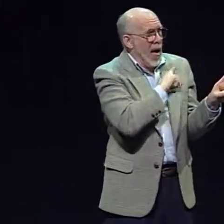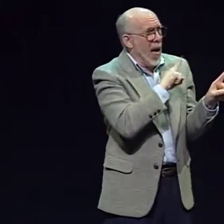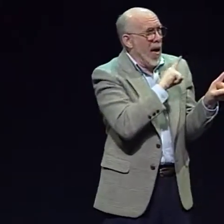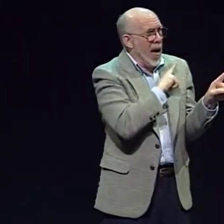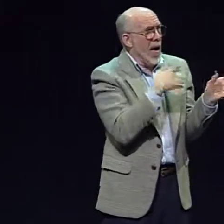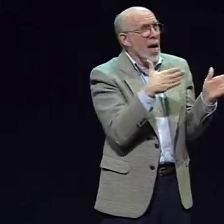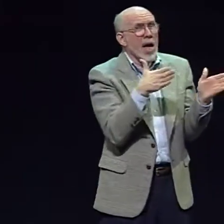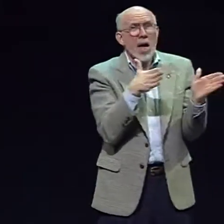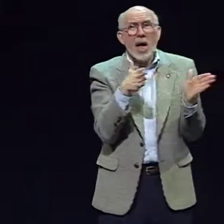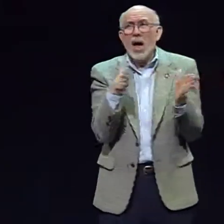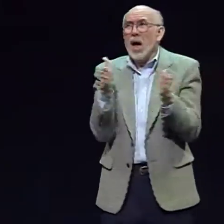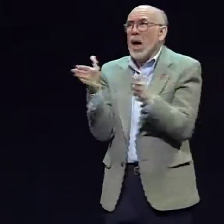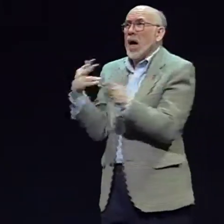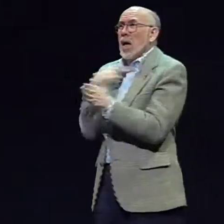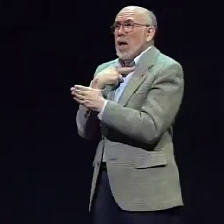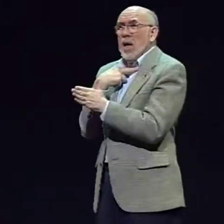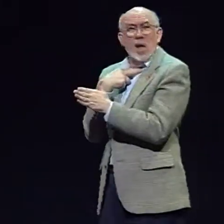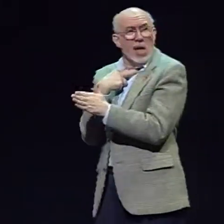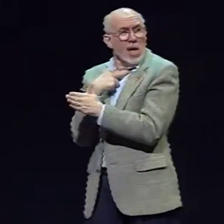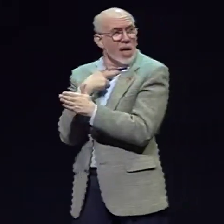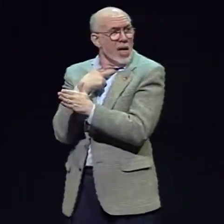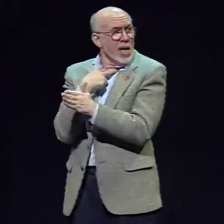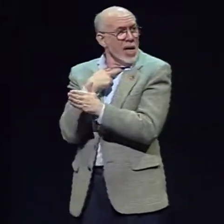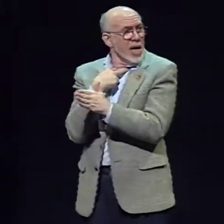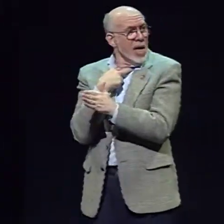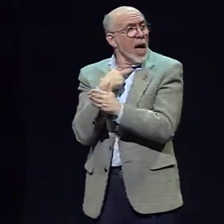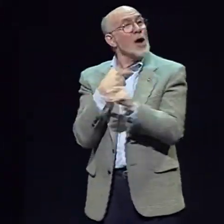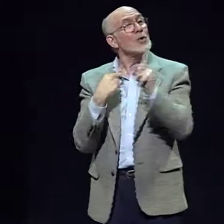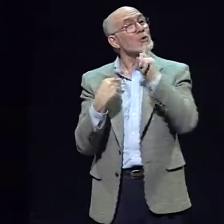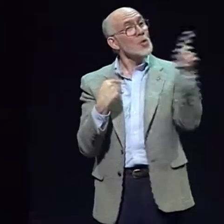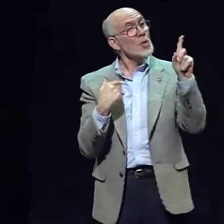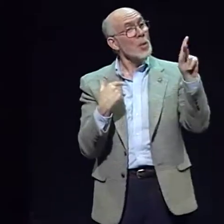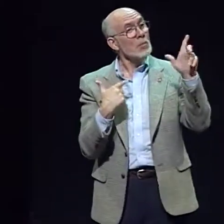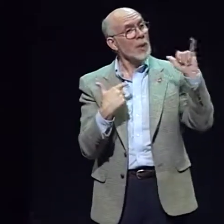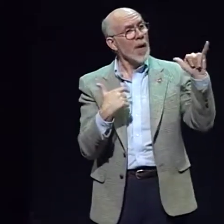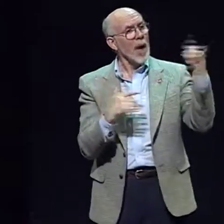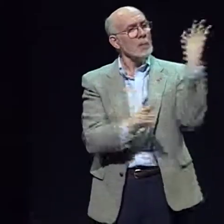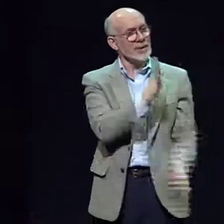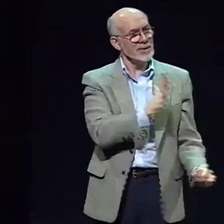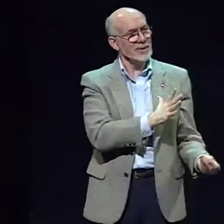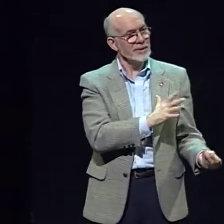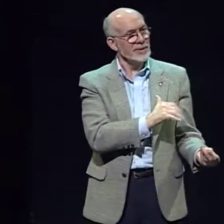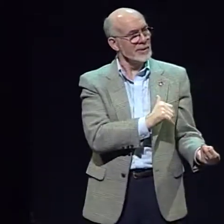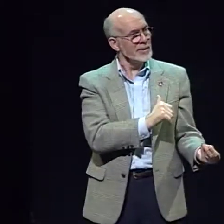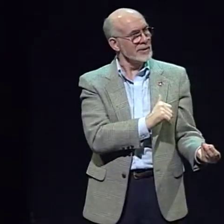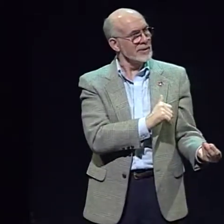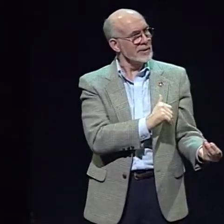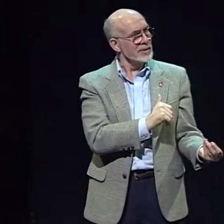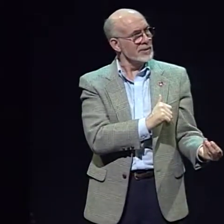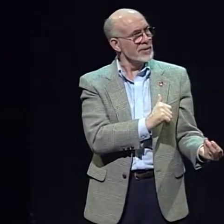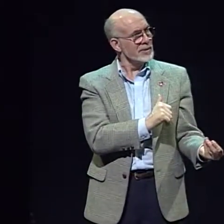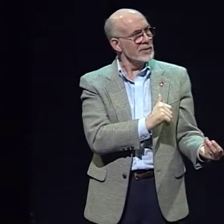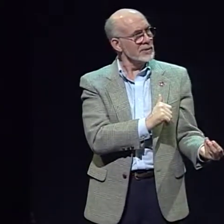"THERE'S ONLY ONE WAY." AND IF YOU BREAK THAT PARADIGM, YOU FEEL GUILTY, YOU'RE DOING THINGS INCORRECTLY.